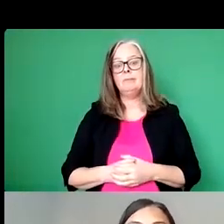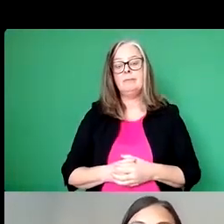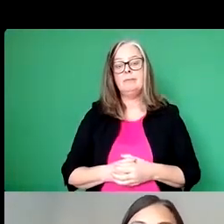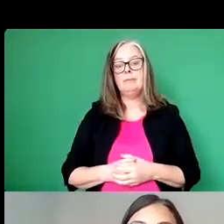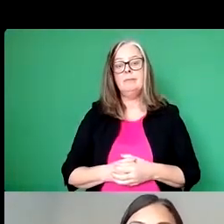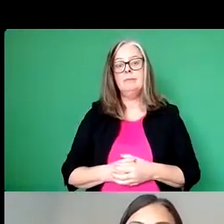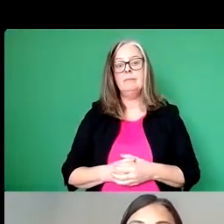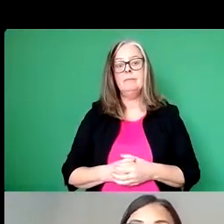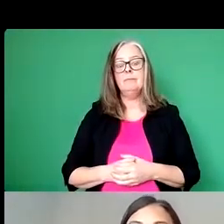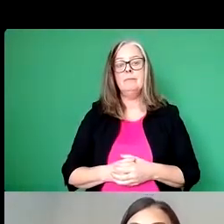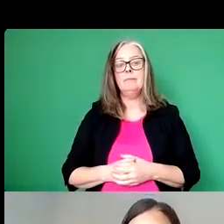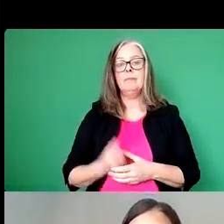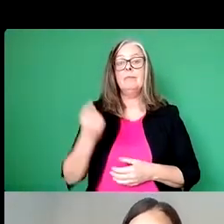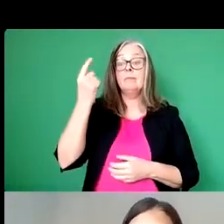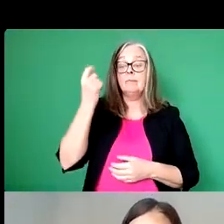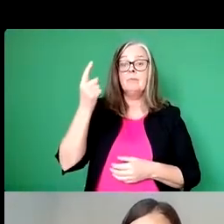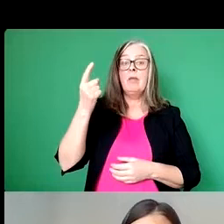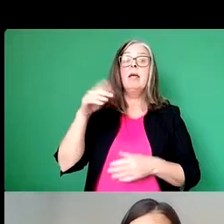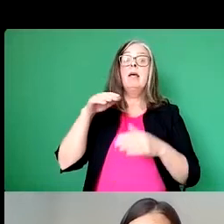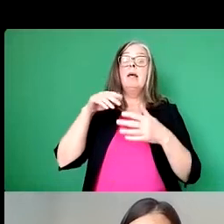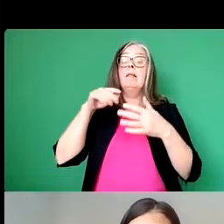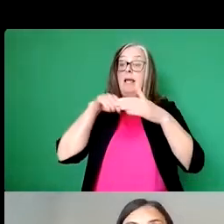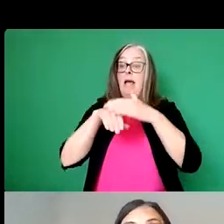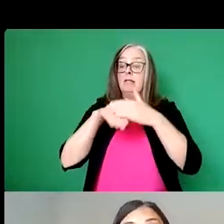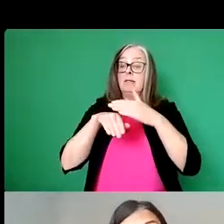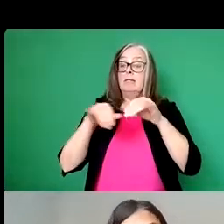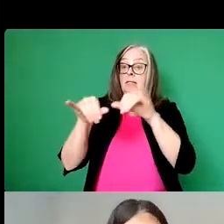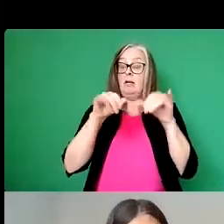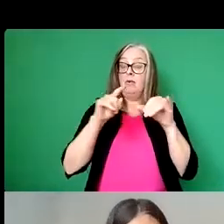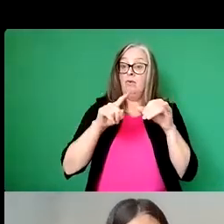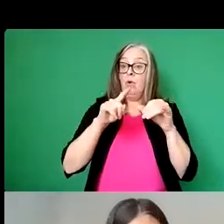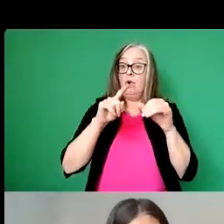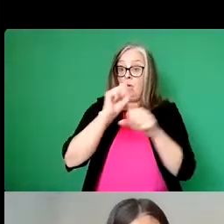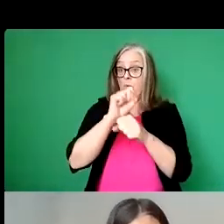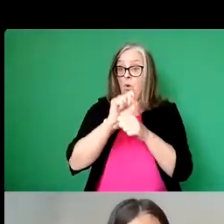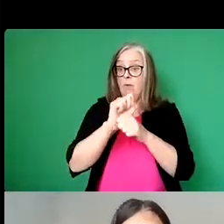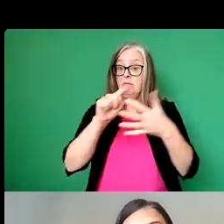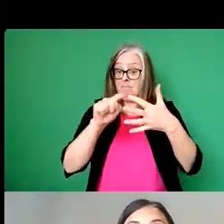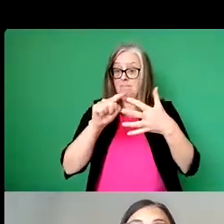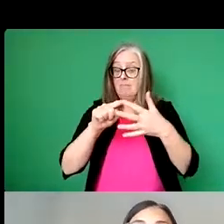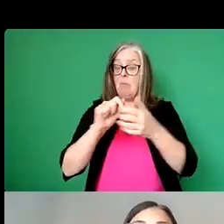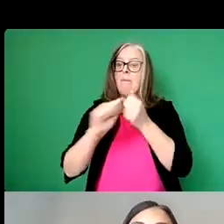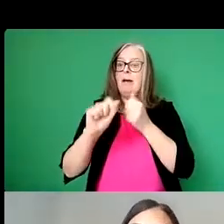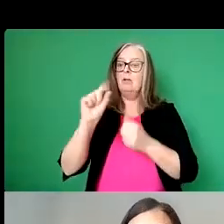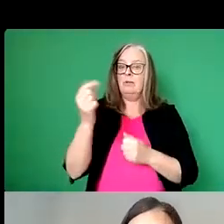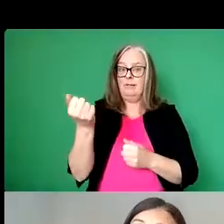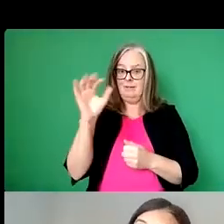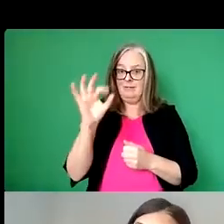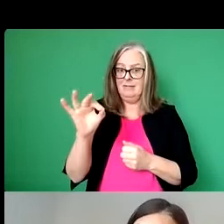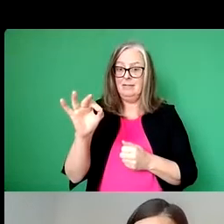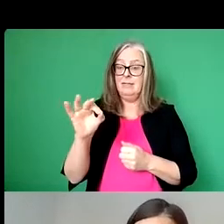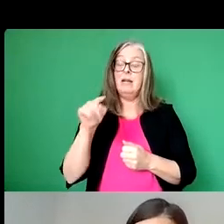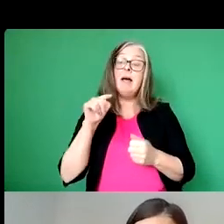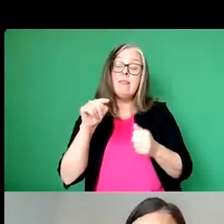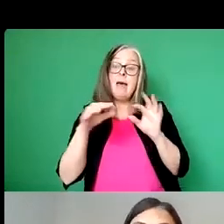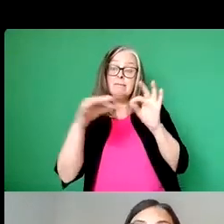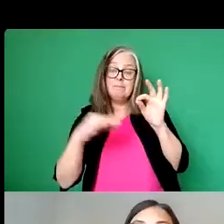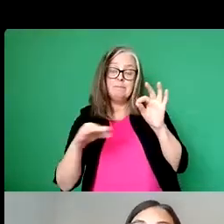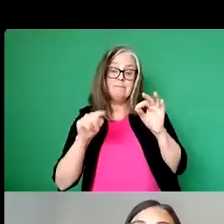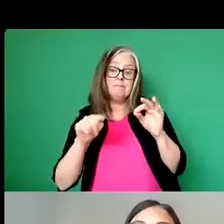the accessibility standard for employment passed in 2019 notes that employees and applicants must